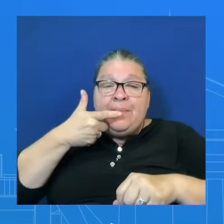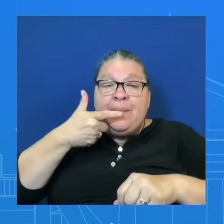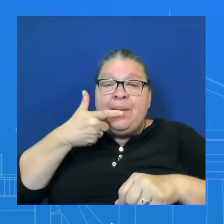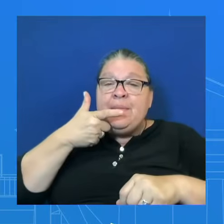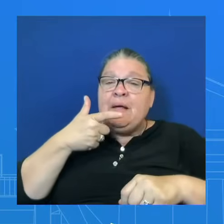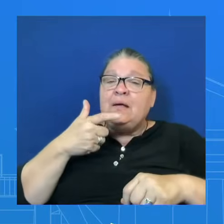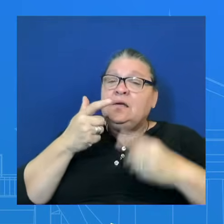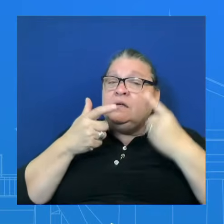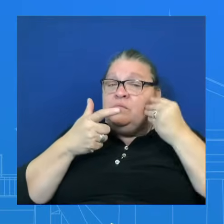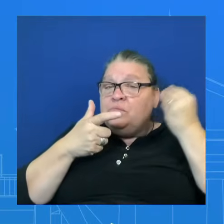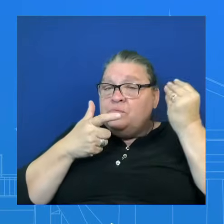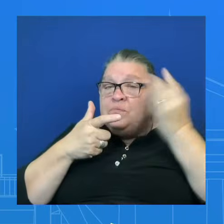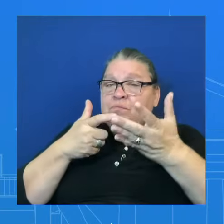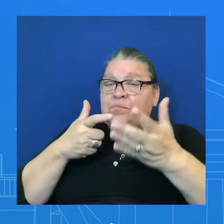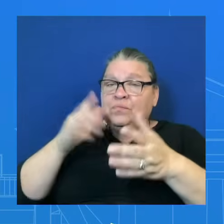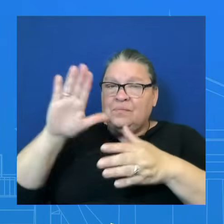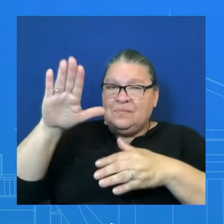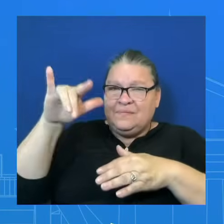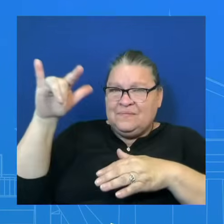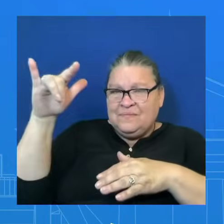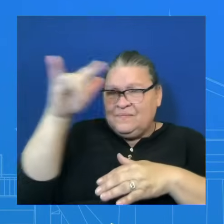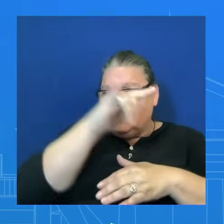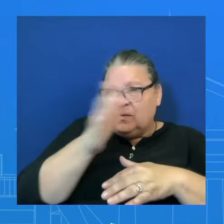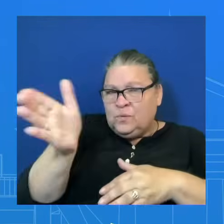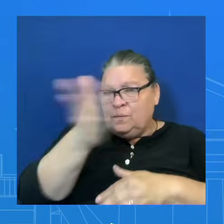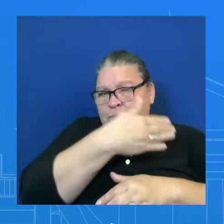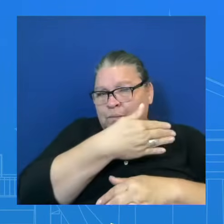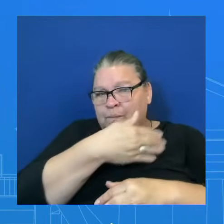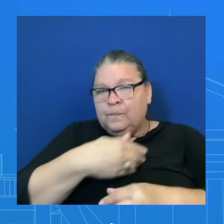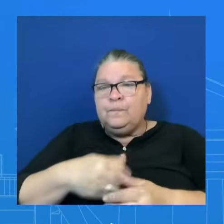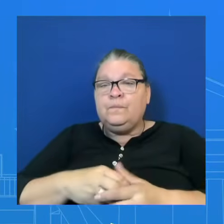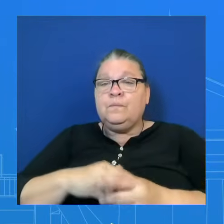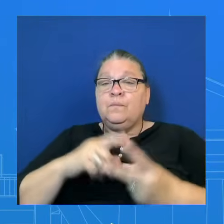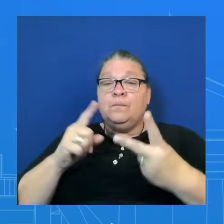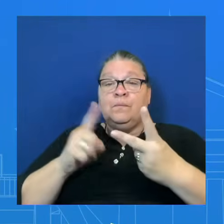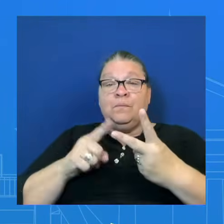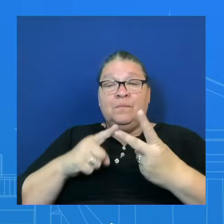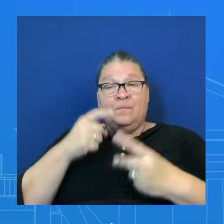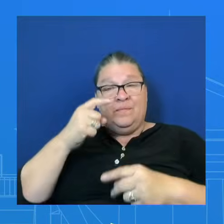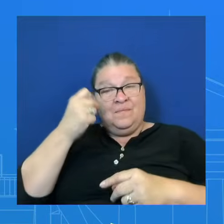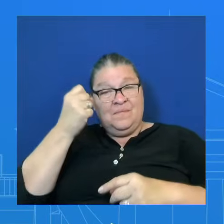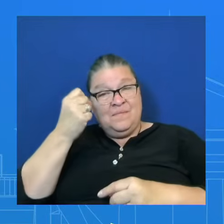But under this process, if an aircraft -- if a pilot is nonresponsive to those requests